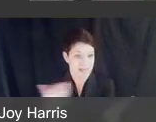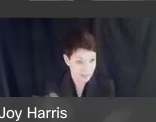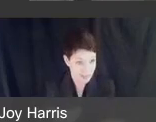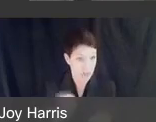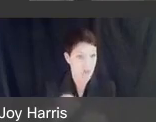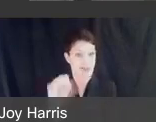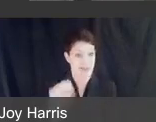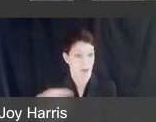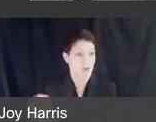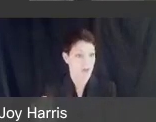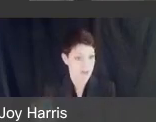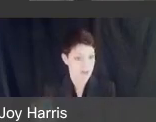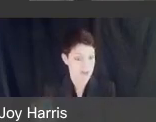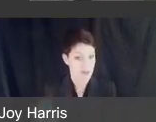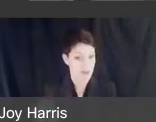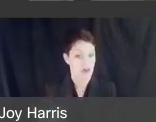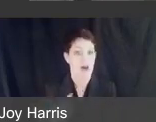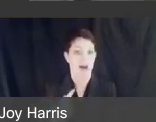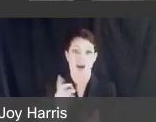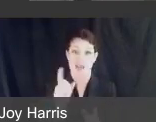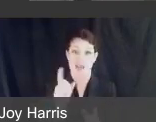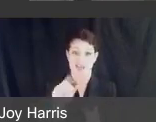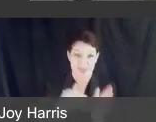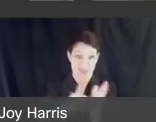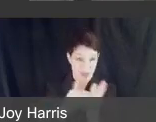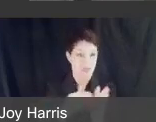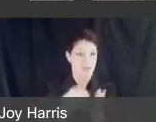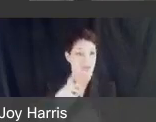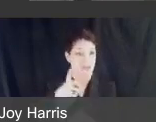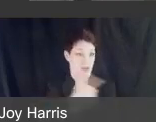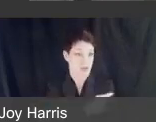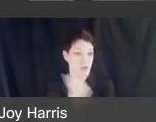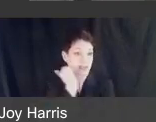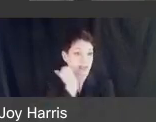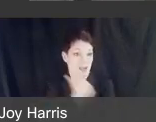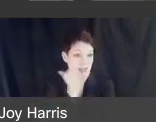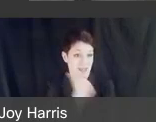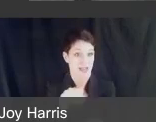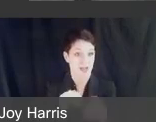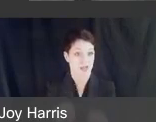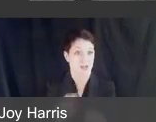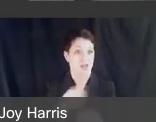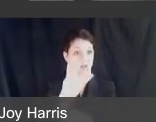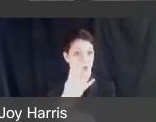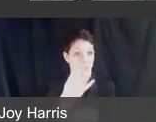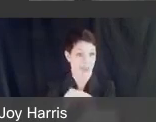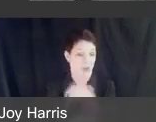on the order of thousands of doses a day across our four counties, and with the goal of making